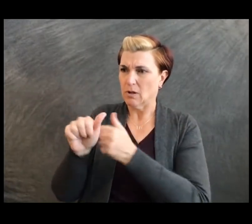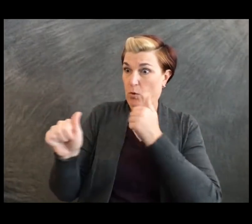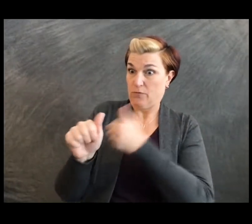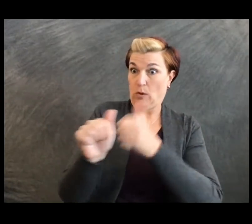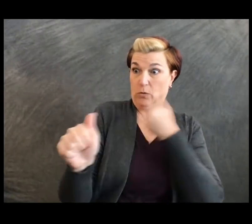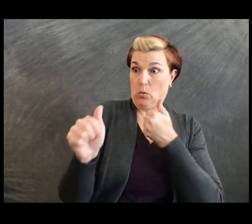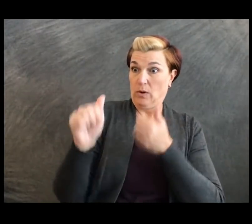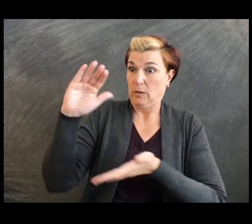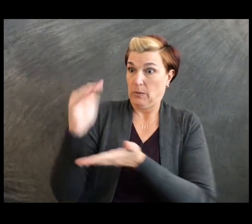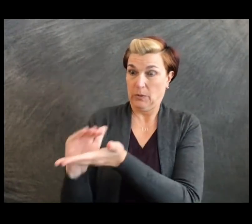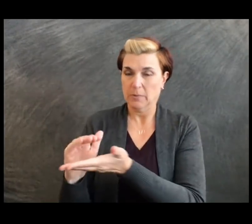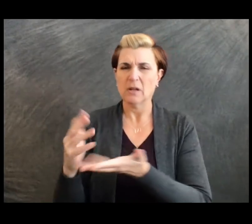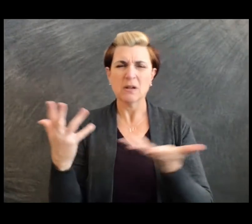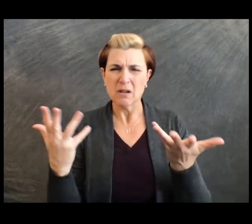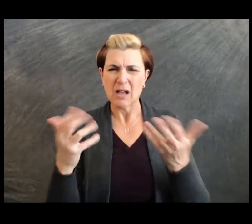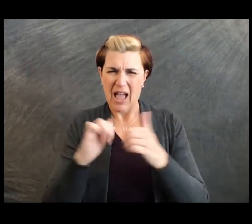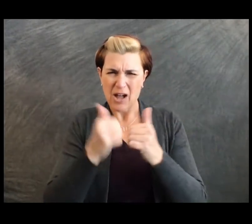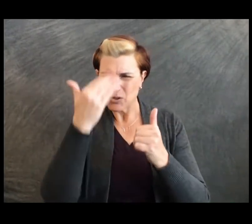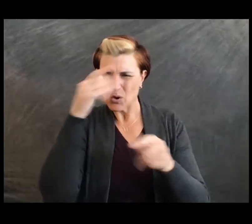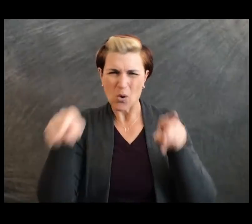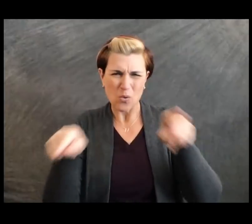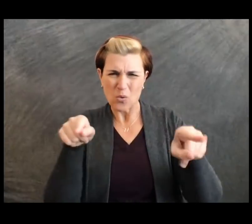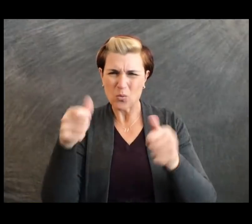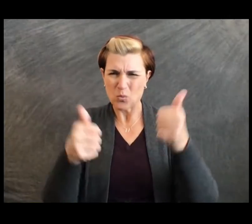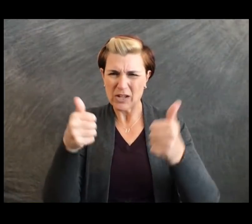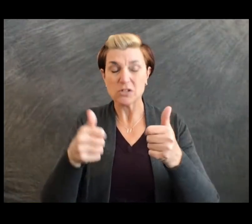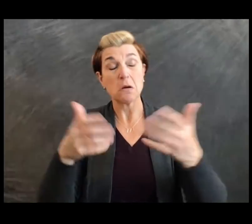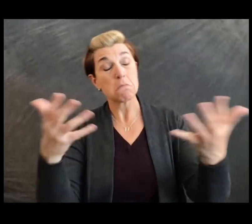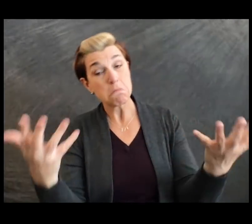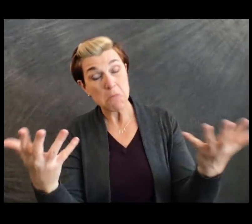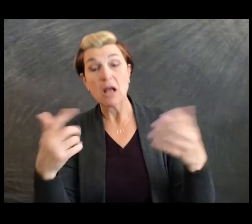from a public health standpoint and experience with other outbreaks we know